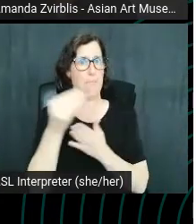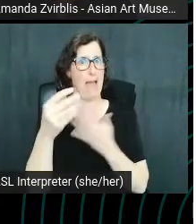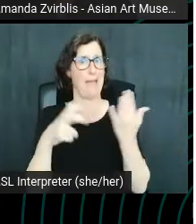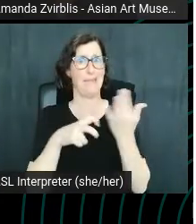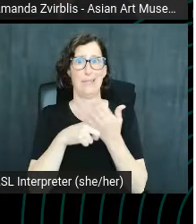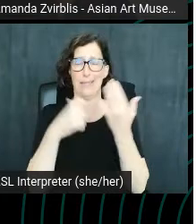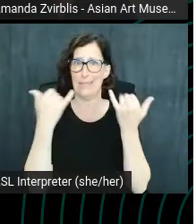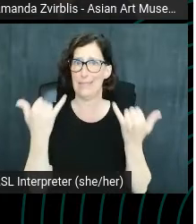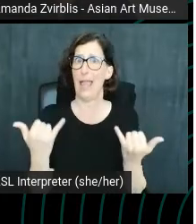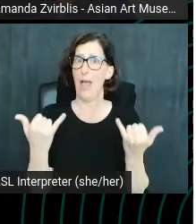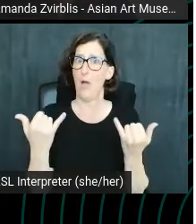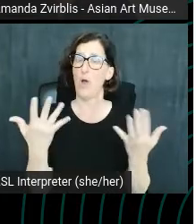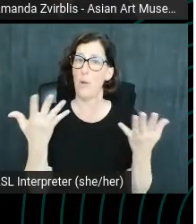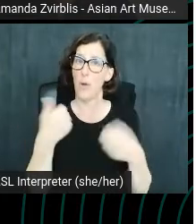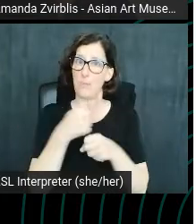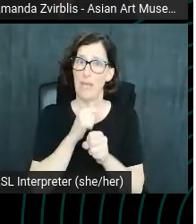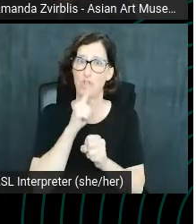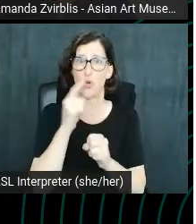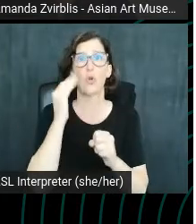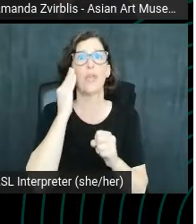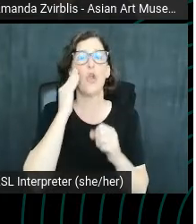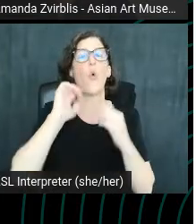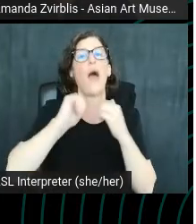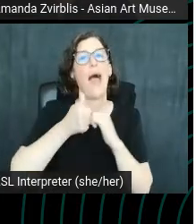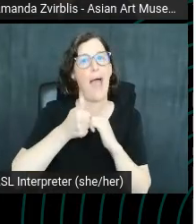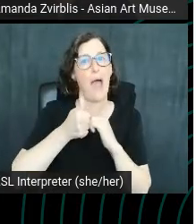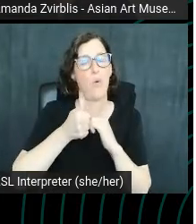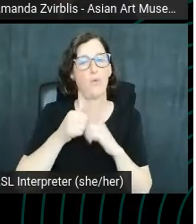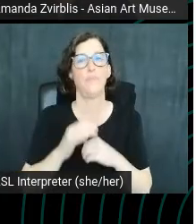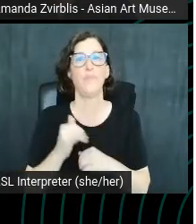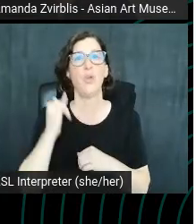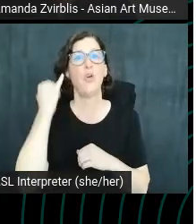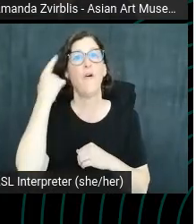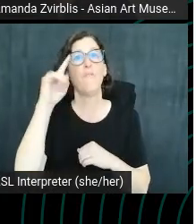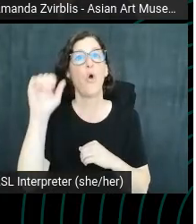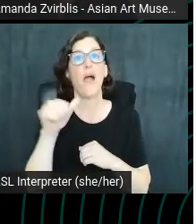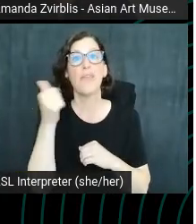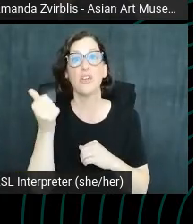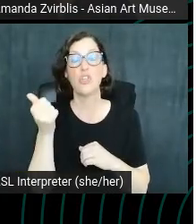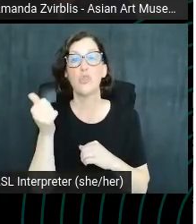and we want to make sure they know what to do next. For others, we're just planting the seed to buy tickets,